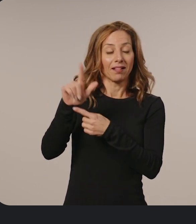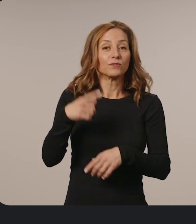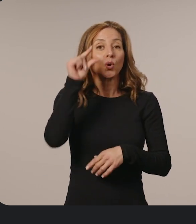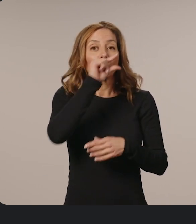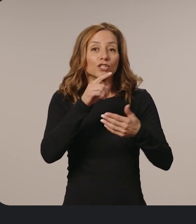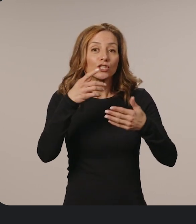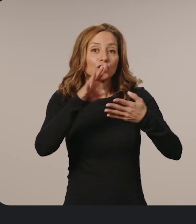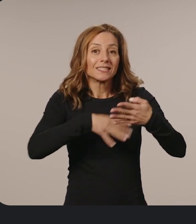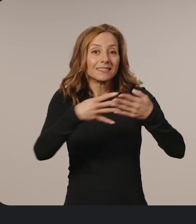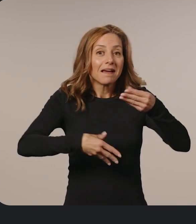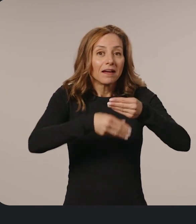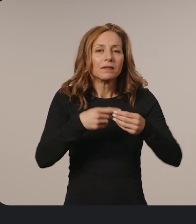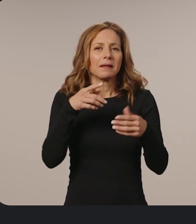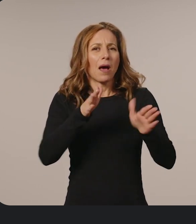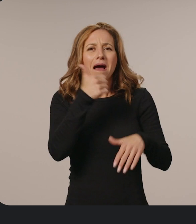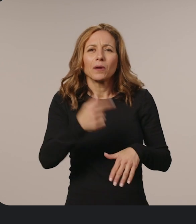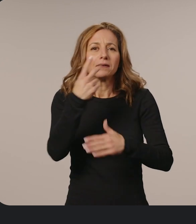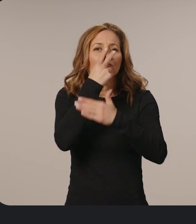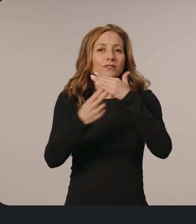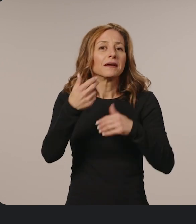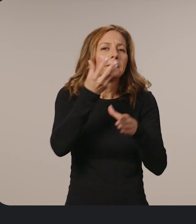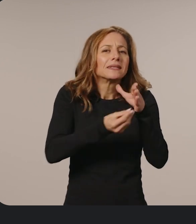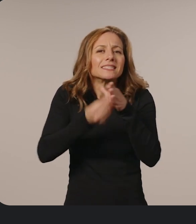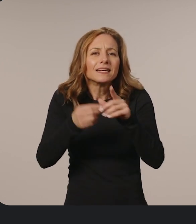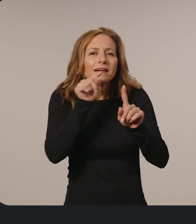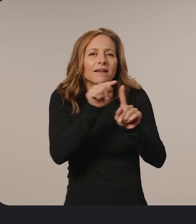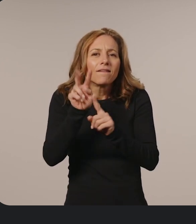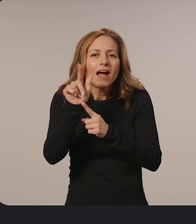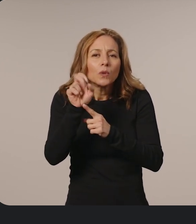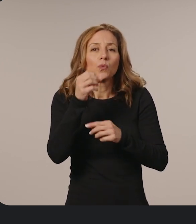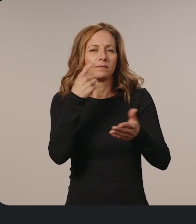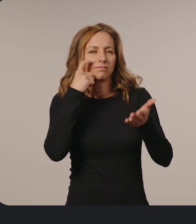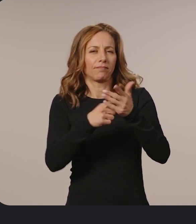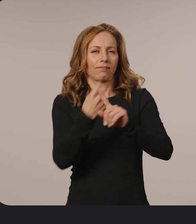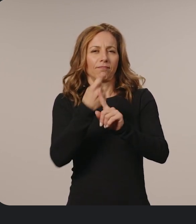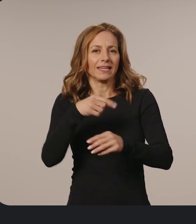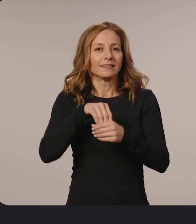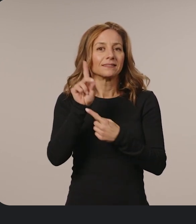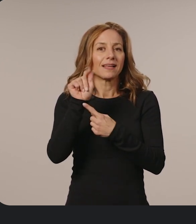add on that enables anyone to predict missing values as part anomalies in their data, applying